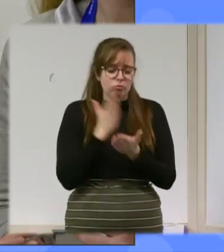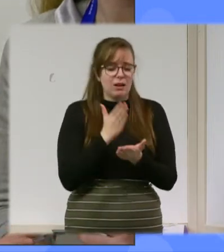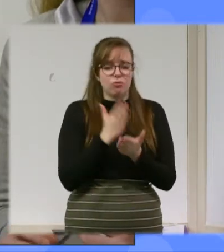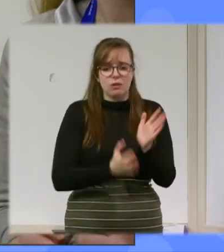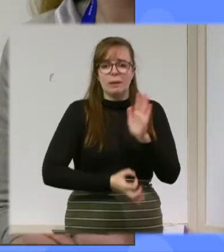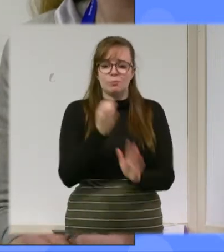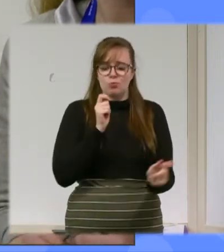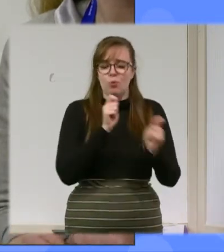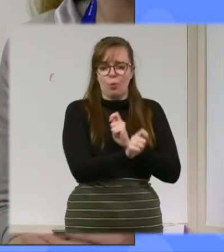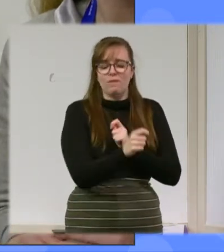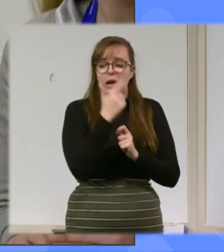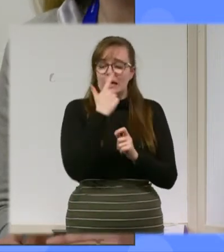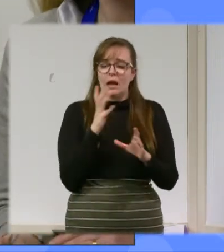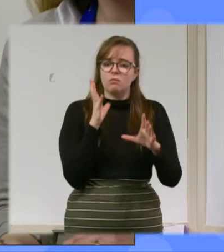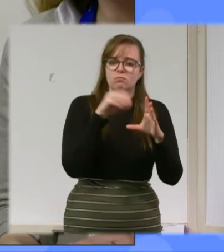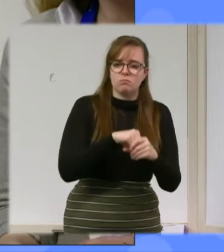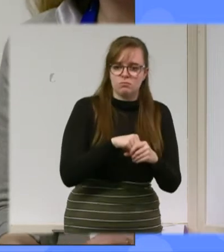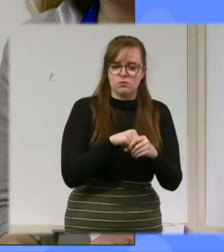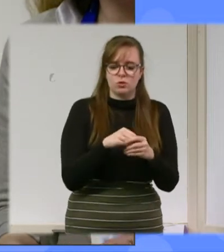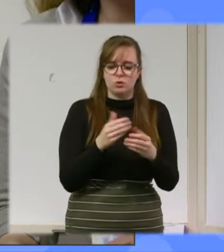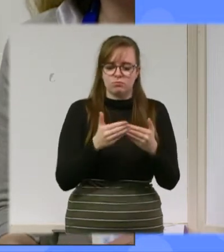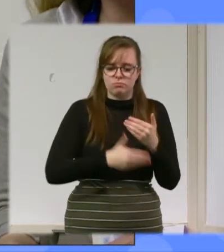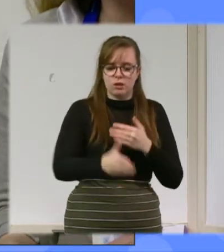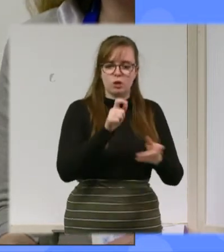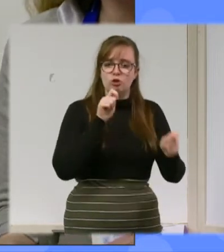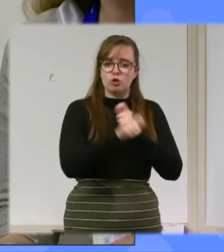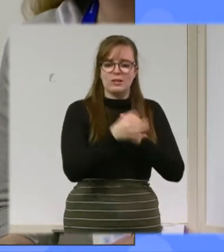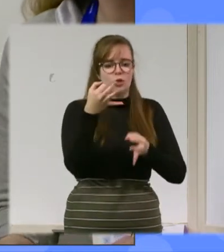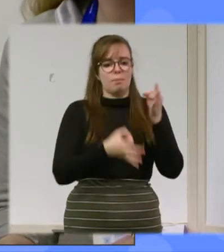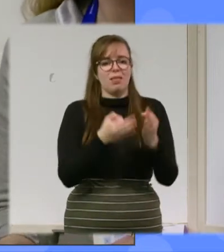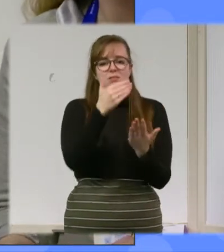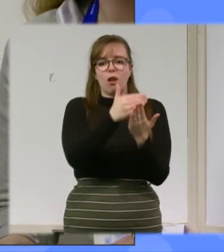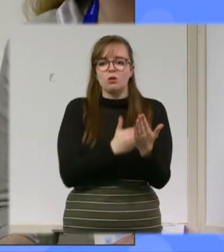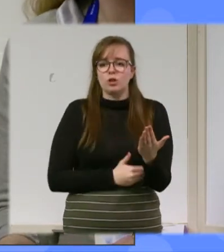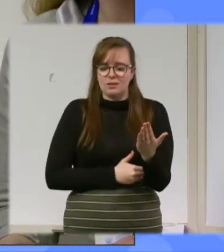can contribute towards changing the political agenda changing the tone of